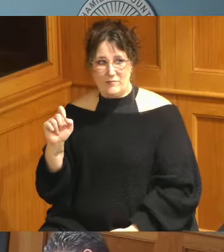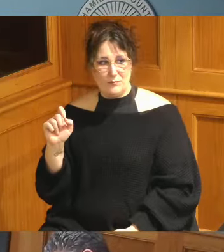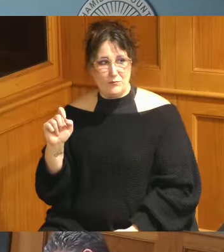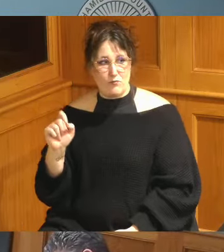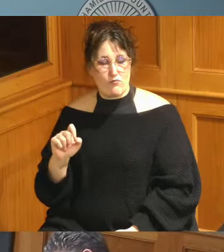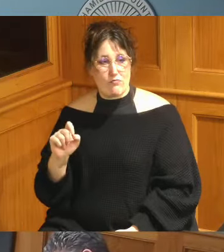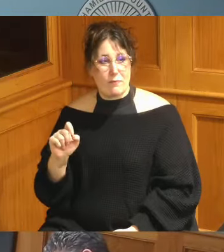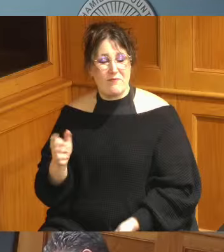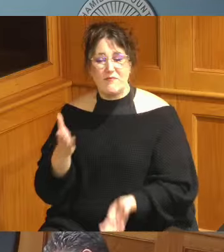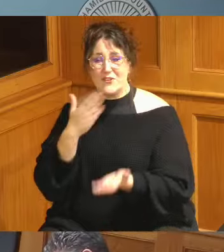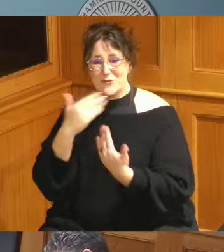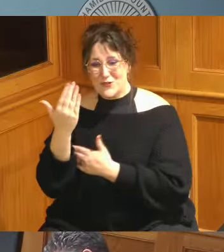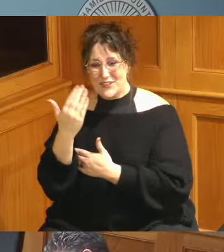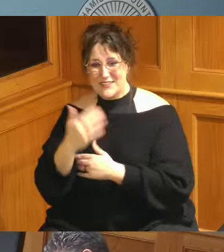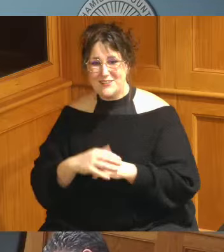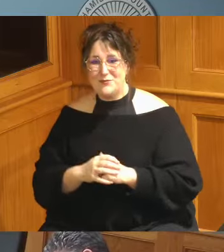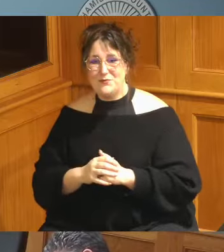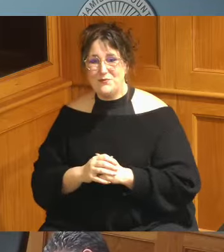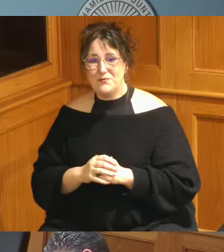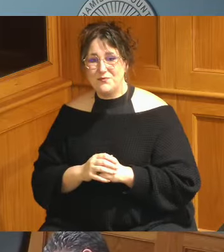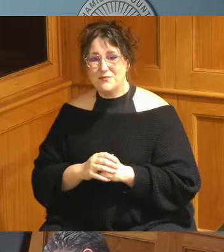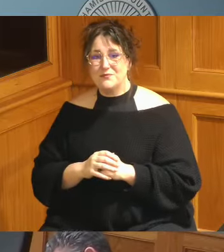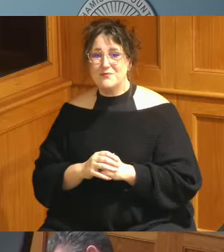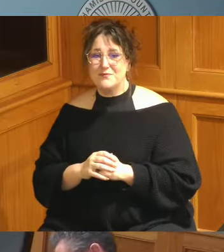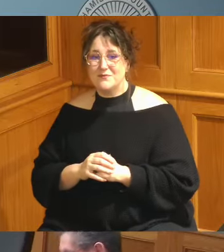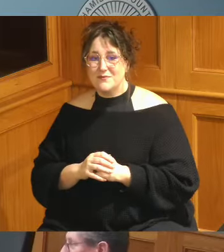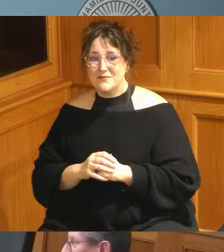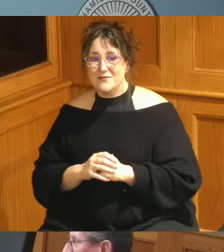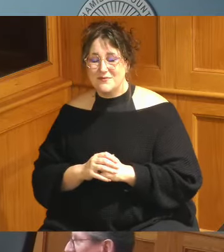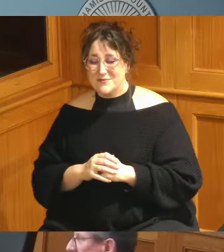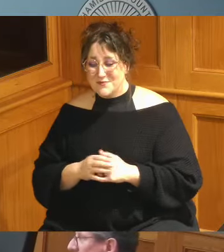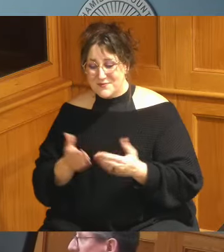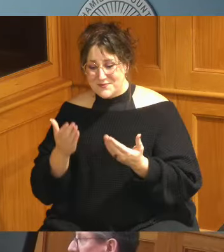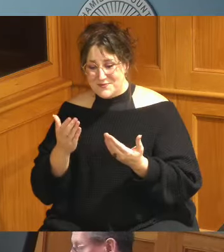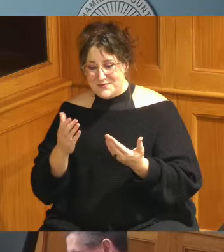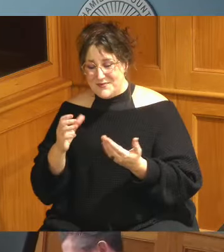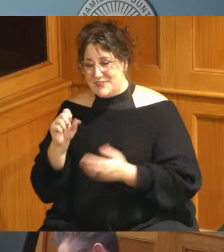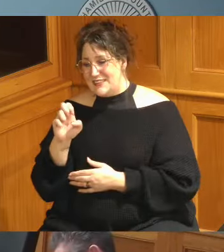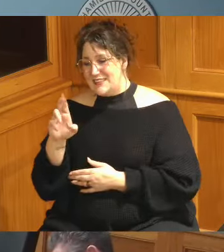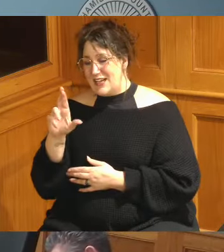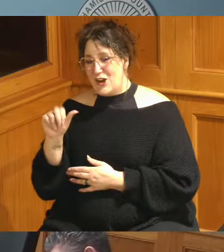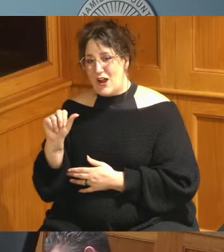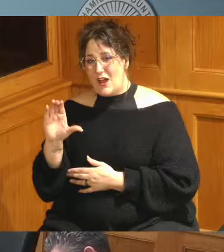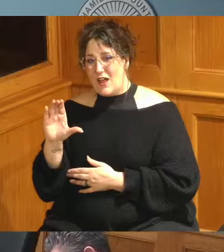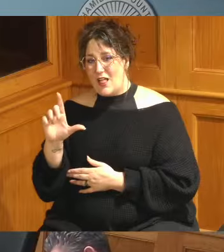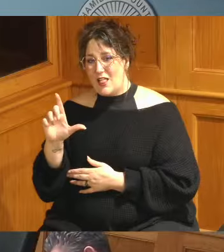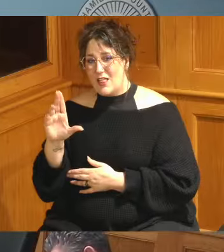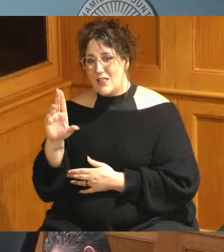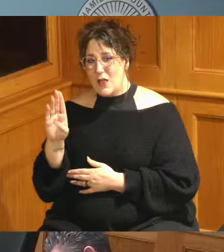Good morning. Good morning. Jeanne Nightingale, Sierra Club, CUFA Communities United for Action,